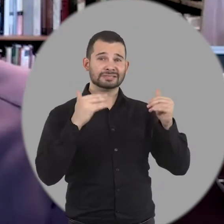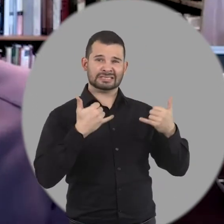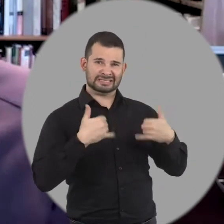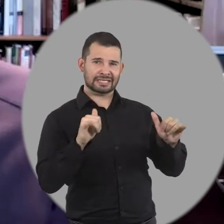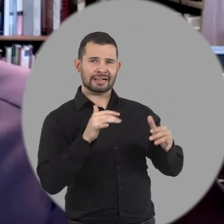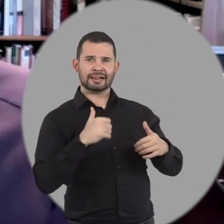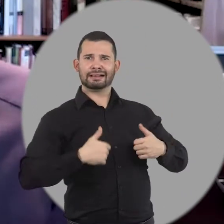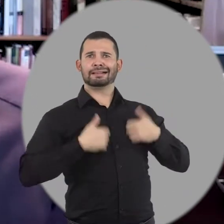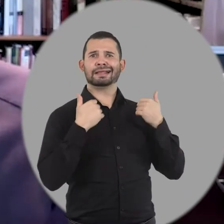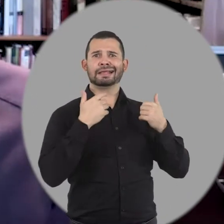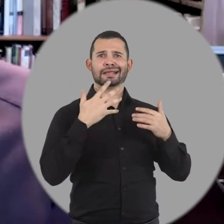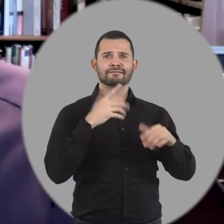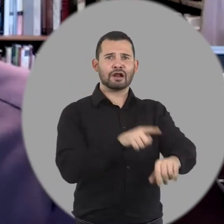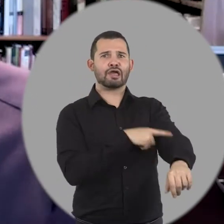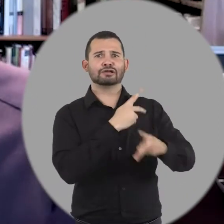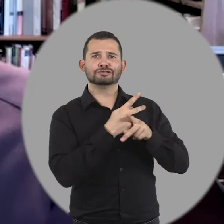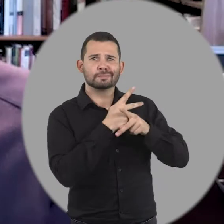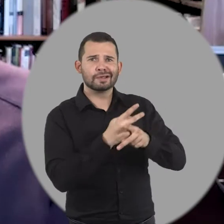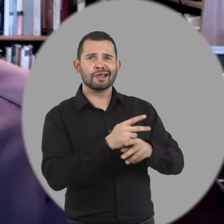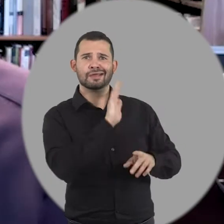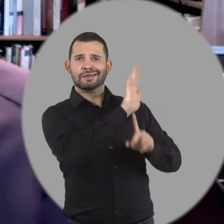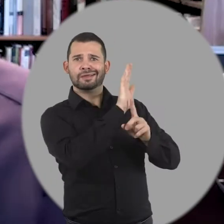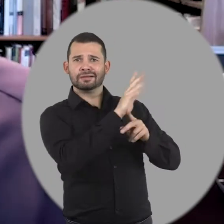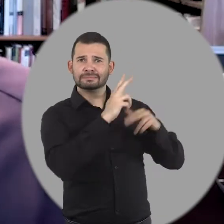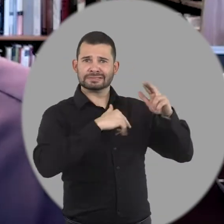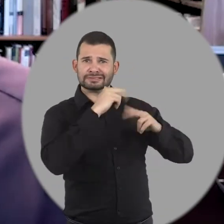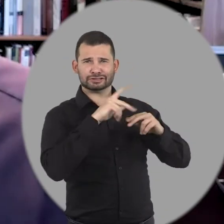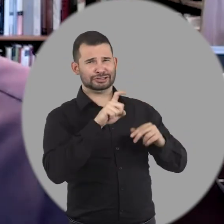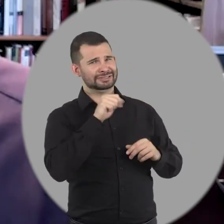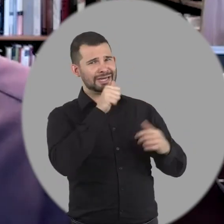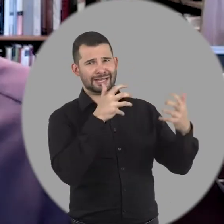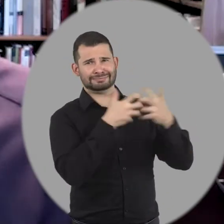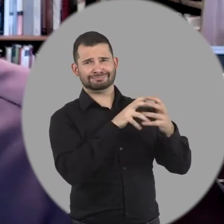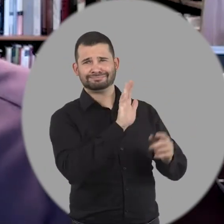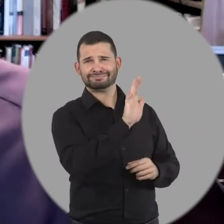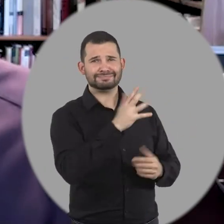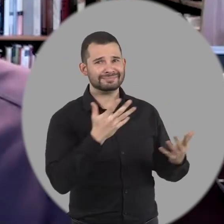Facilities in Canada who shouldn't be there, whether it's the degree of poverty that exists,